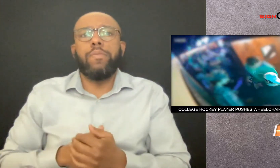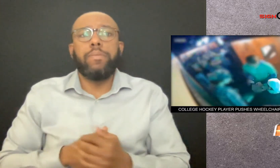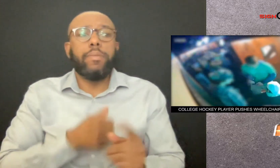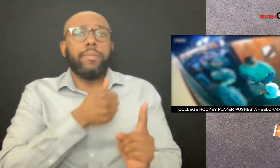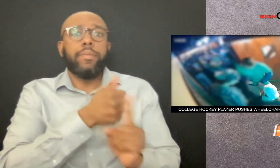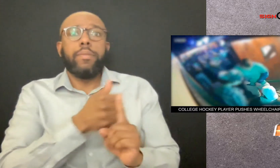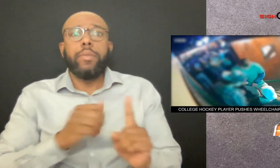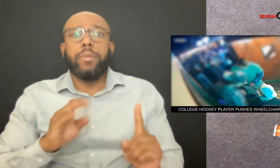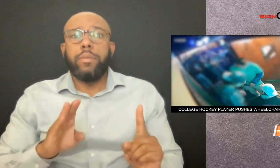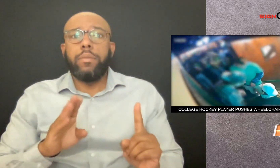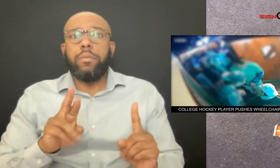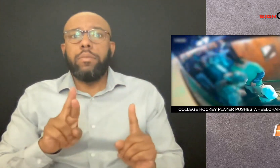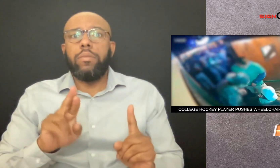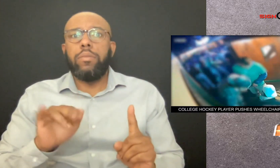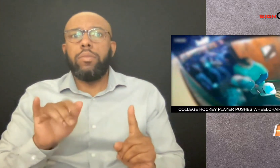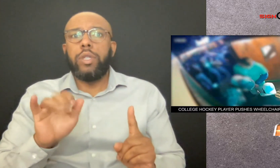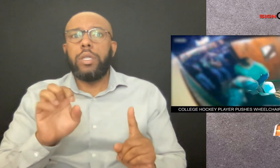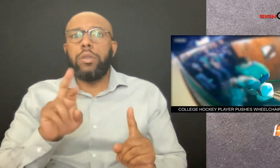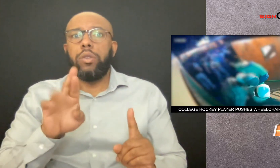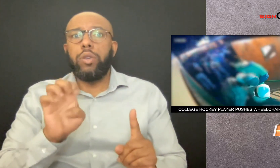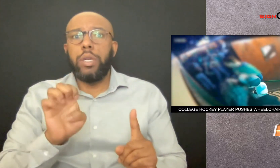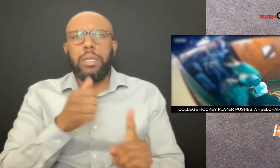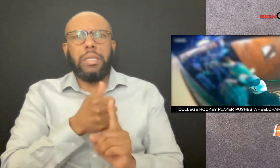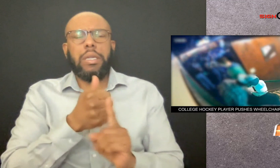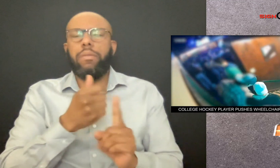Now right here is facing severe criticism.